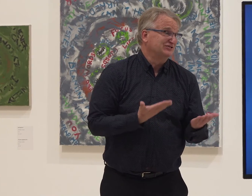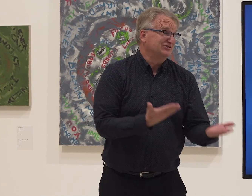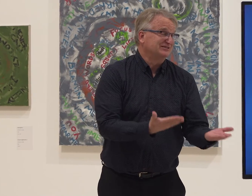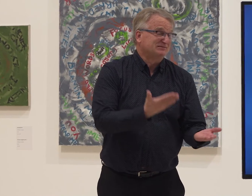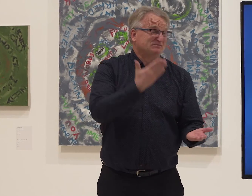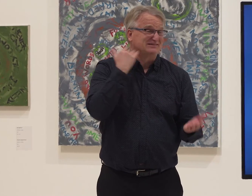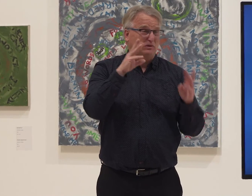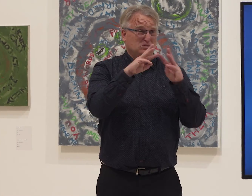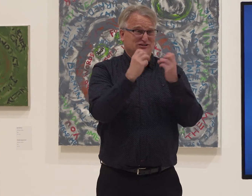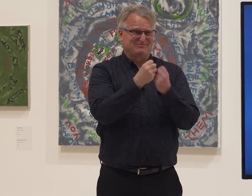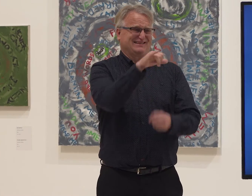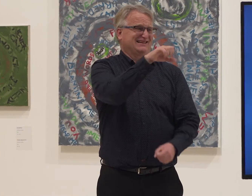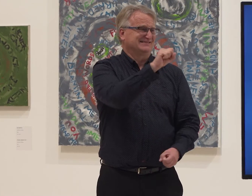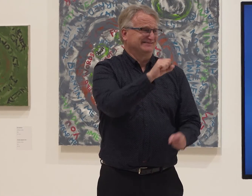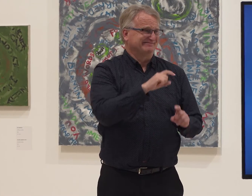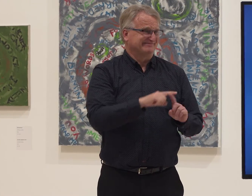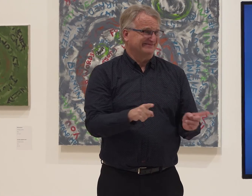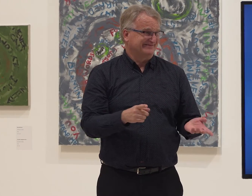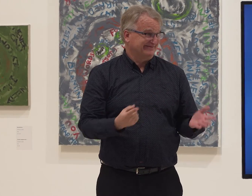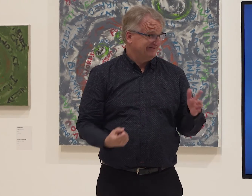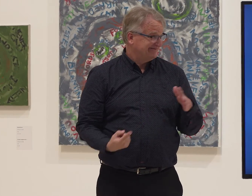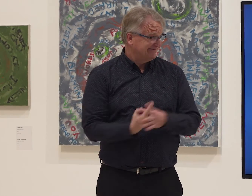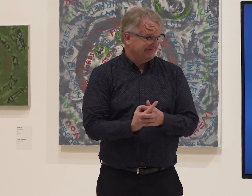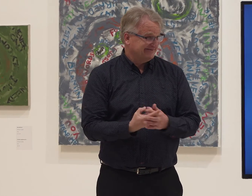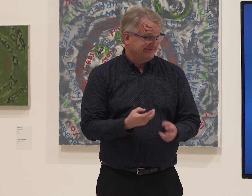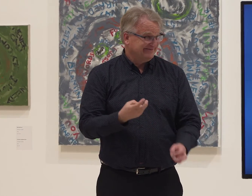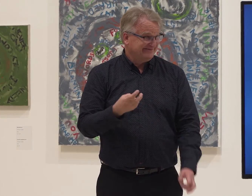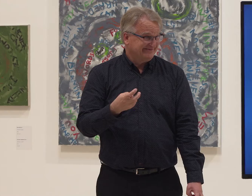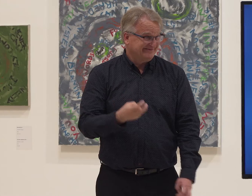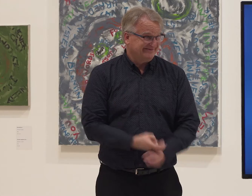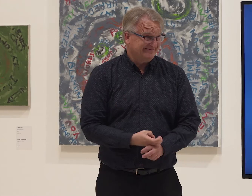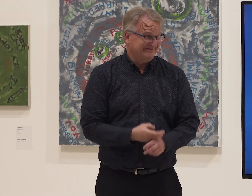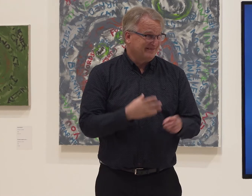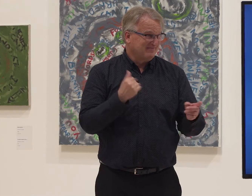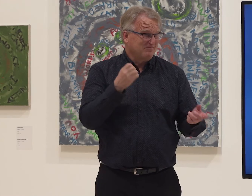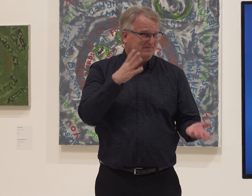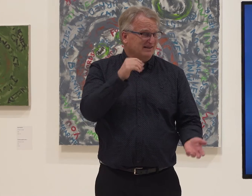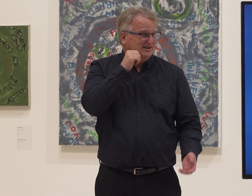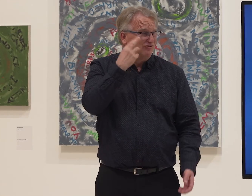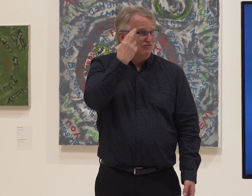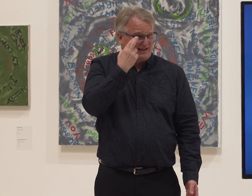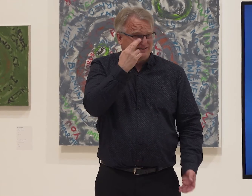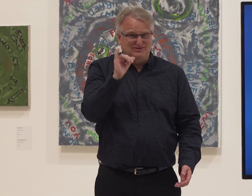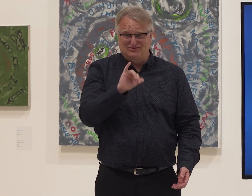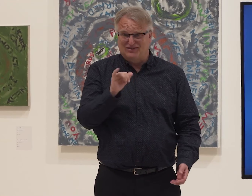The community of interpreters and Deaf students and Deaf people work together to educate one another.